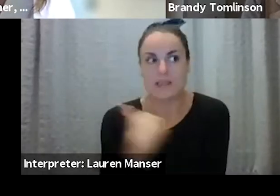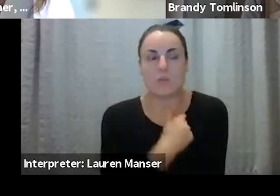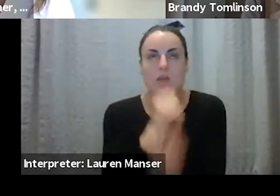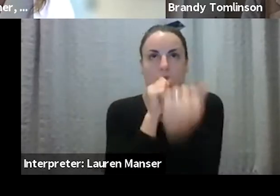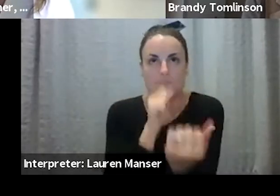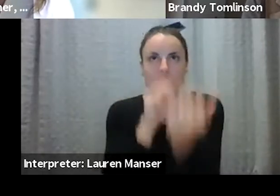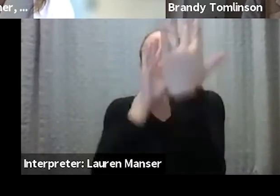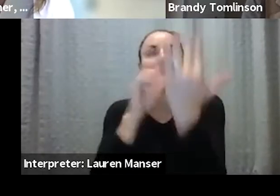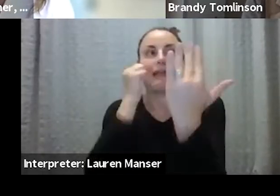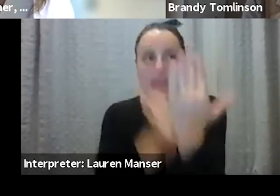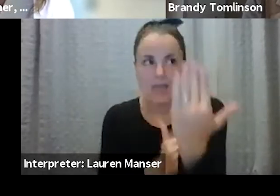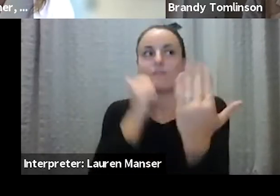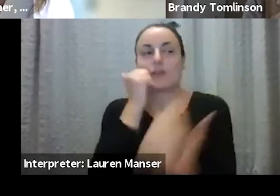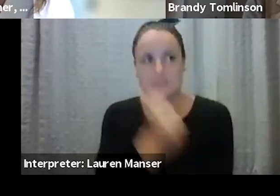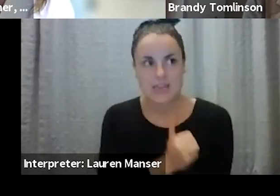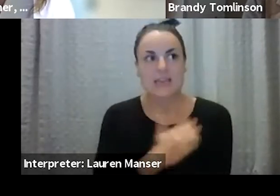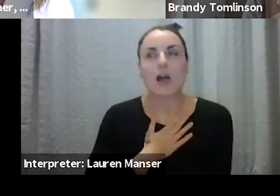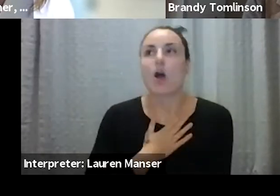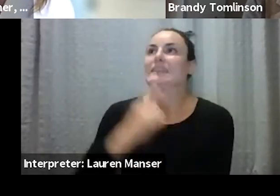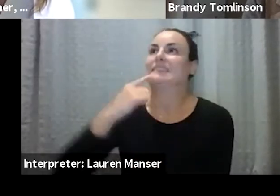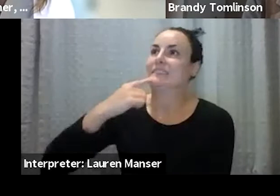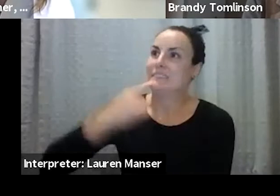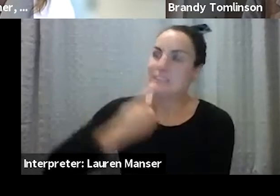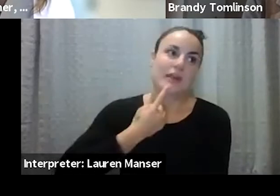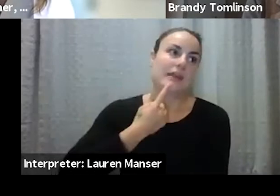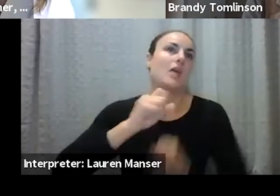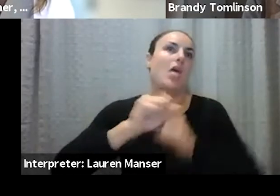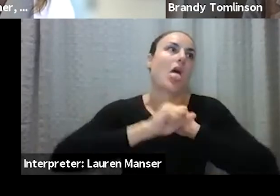are really exacerbating a lot of those anxieties